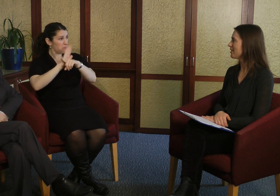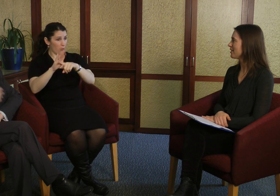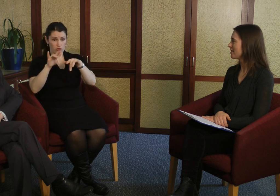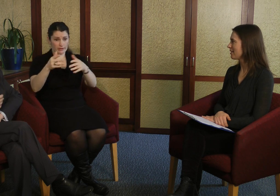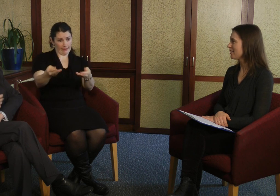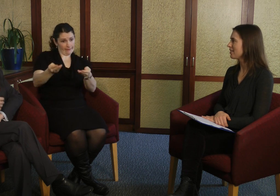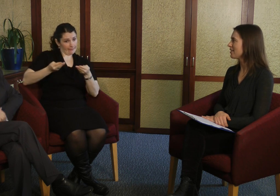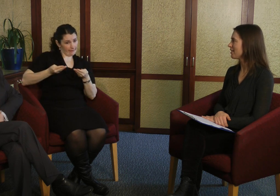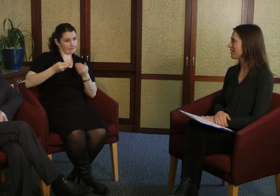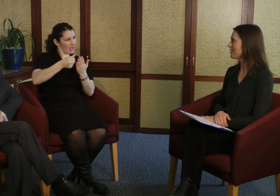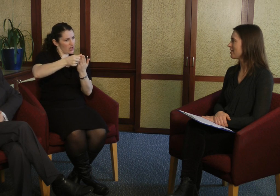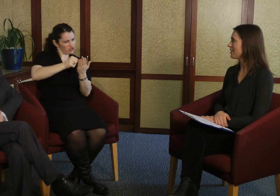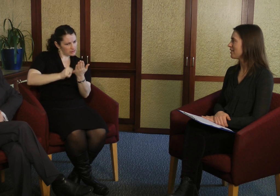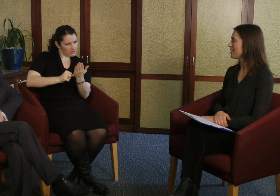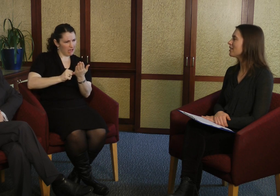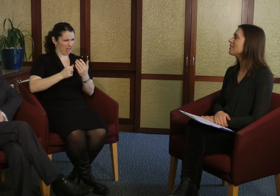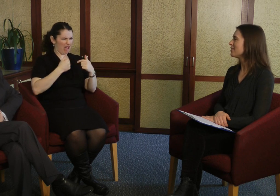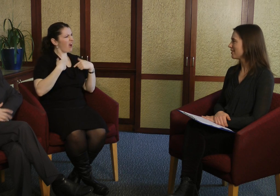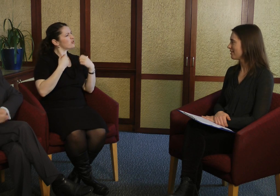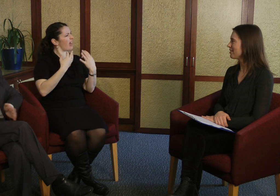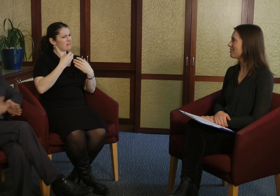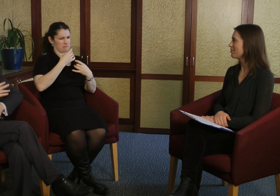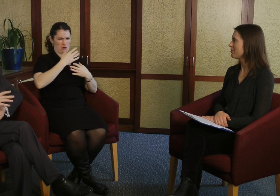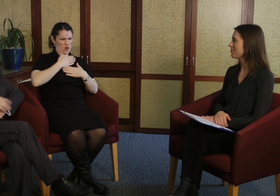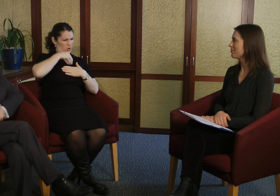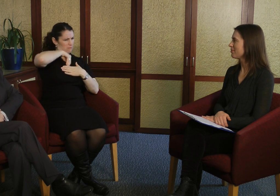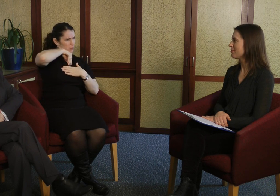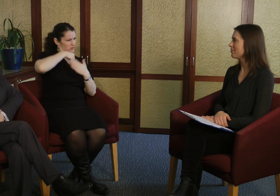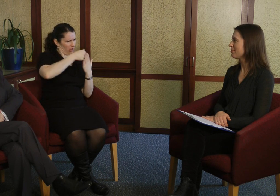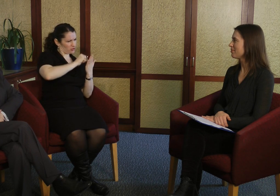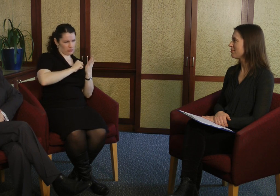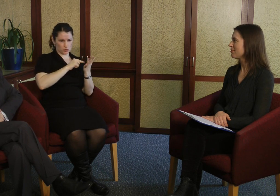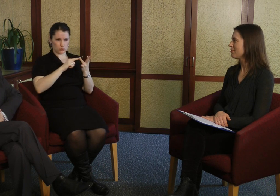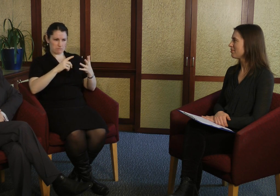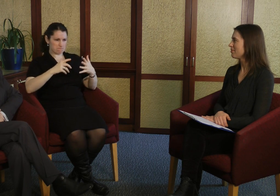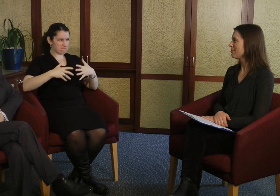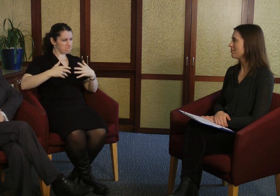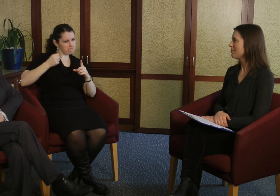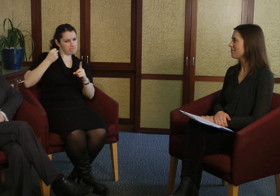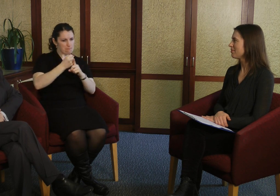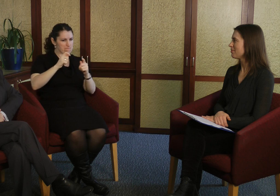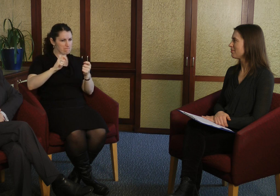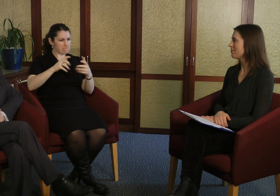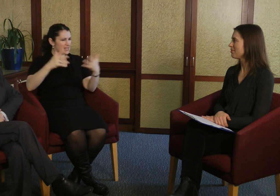have any personal agenda to come in and make big changes. What I do want to do is meet